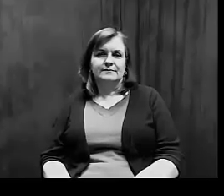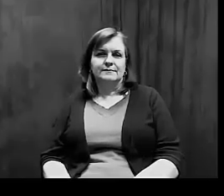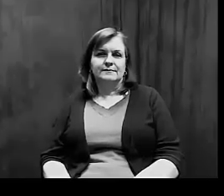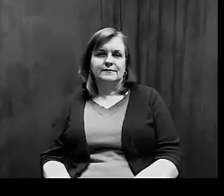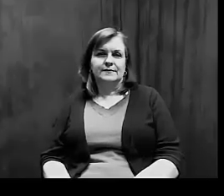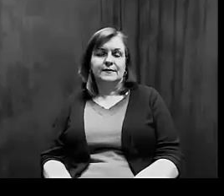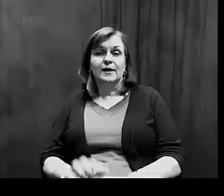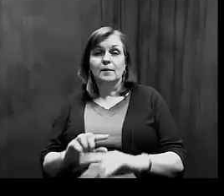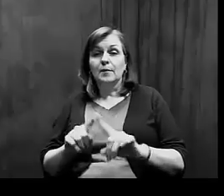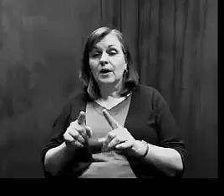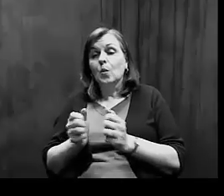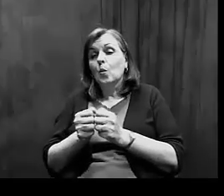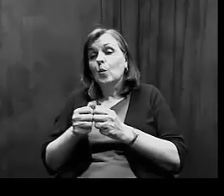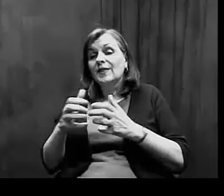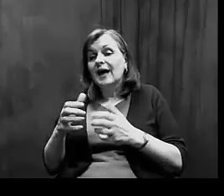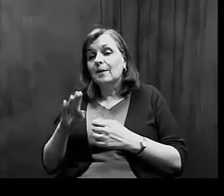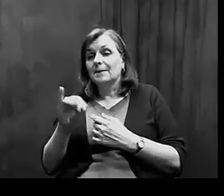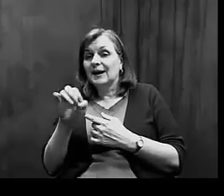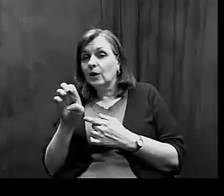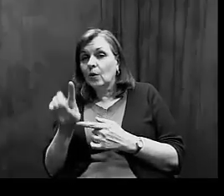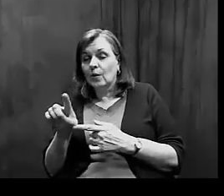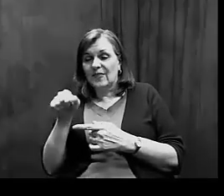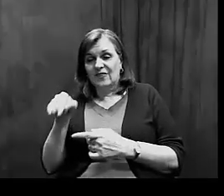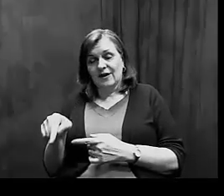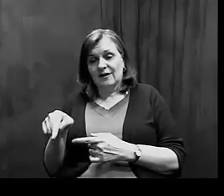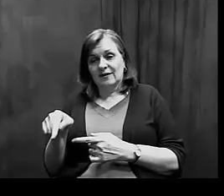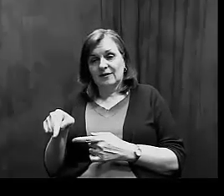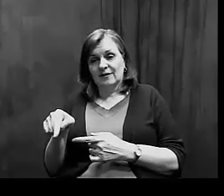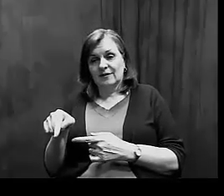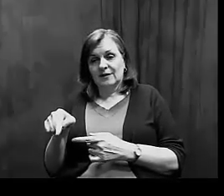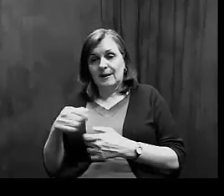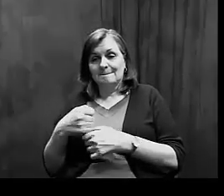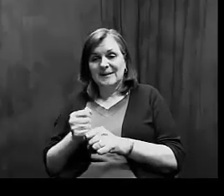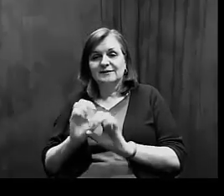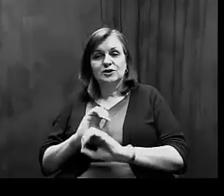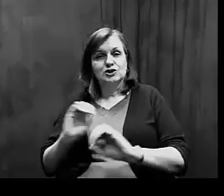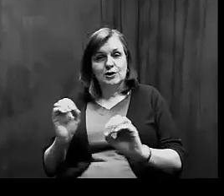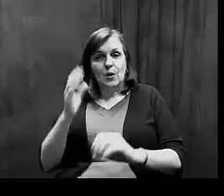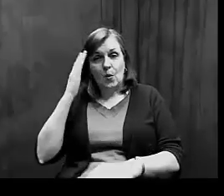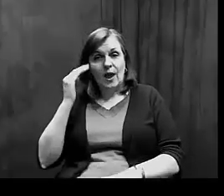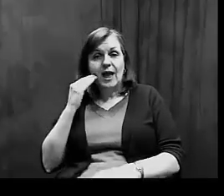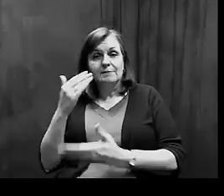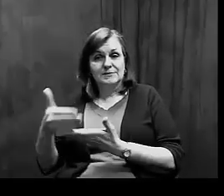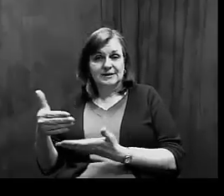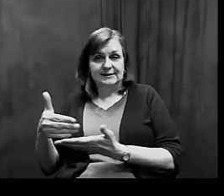it's that the absence of bicoid -- no bicoid -- simply makes no head pieces so the